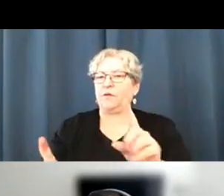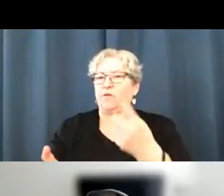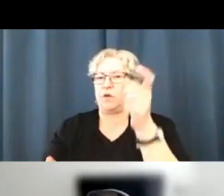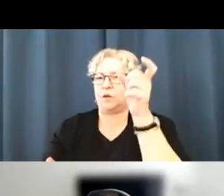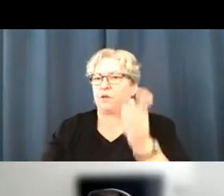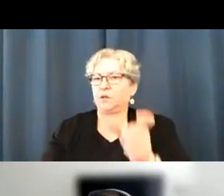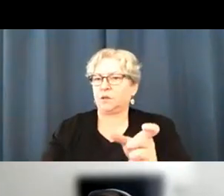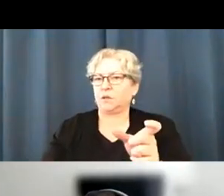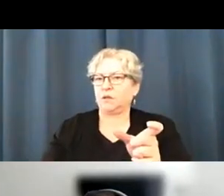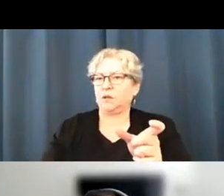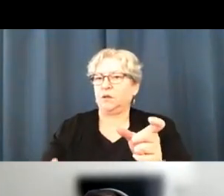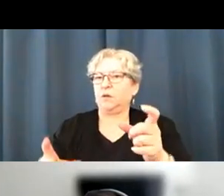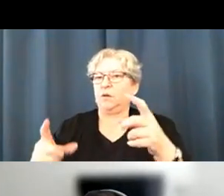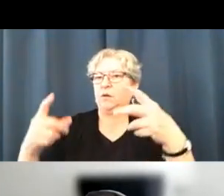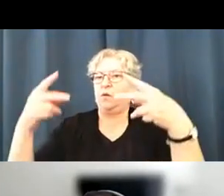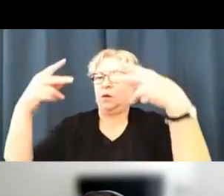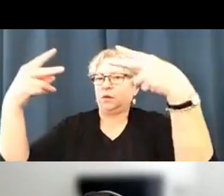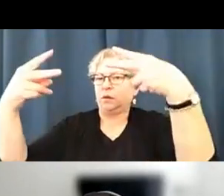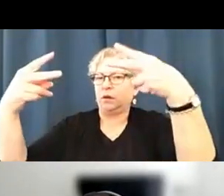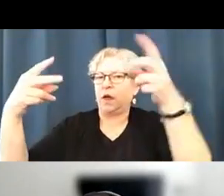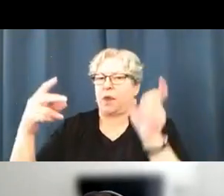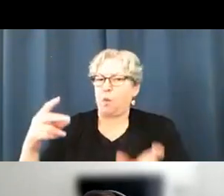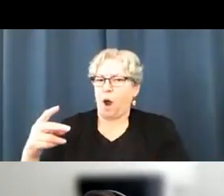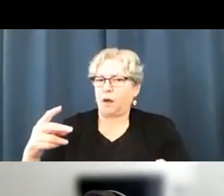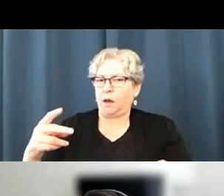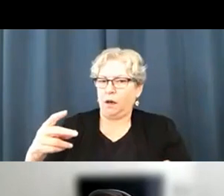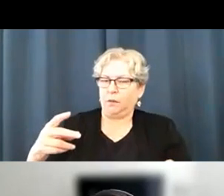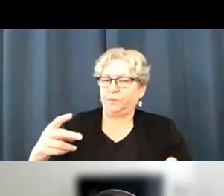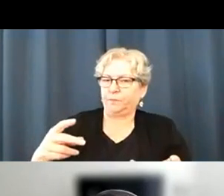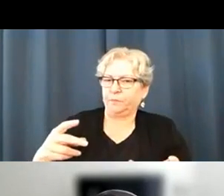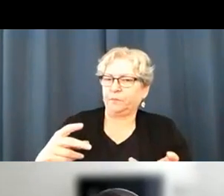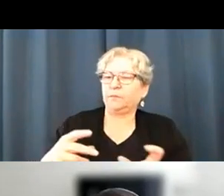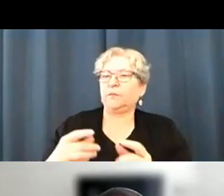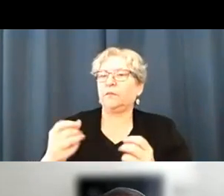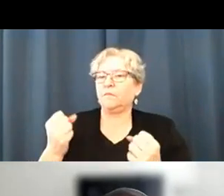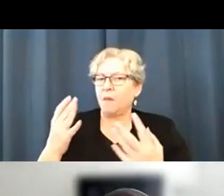The second section is in one column and a lot of forms are logically,